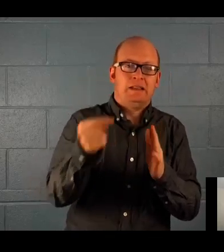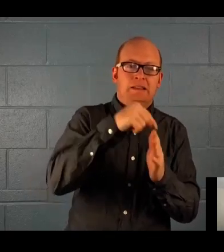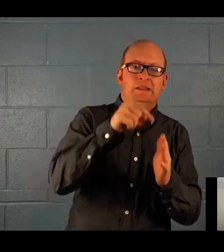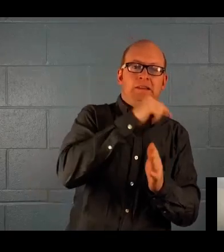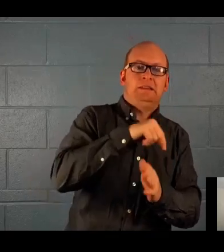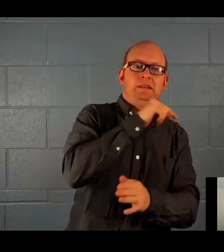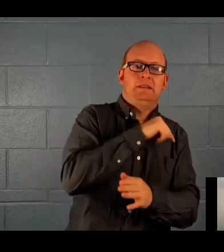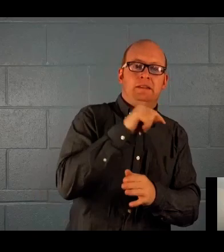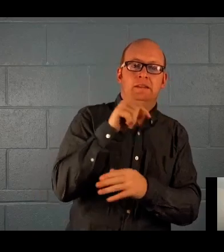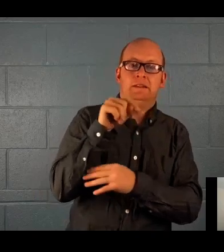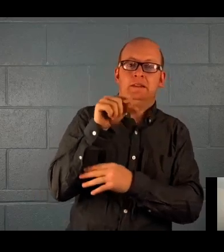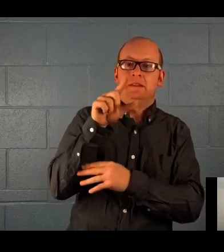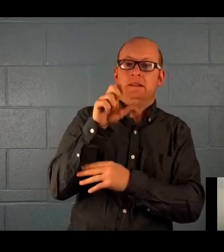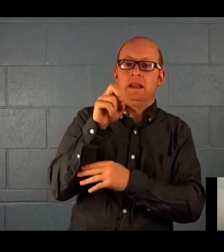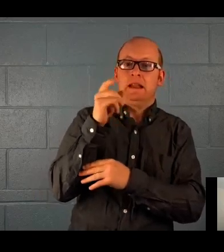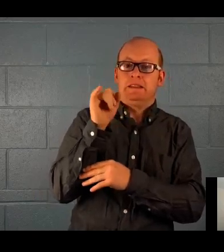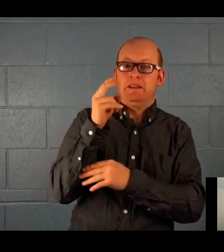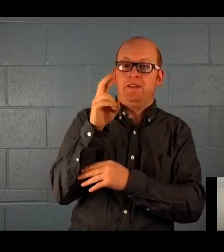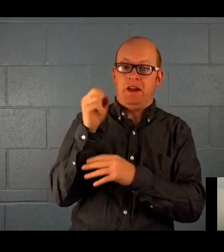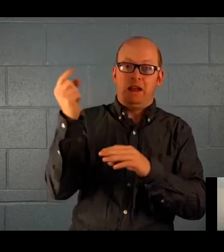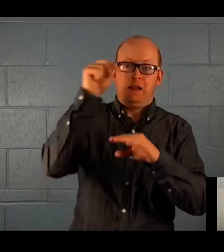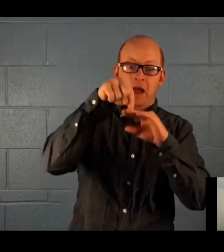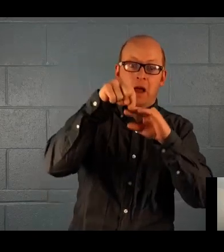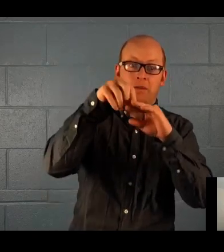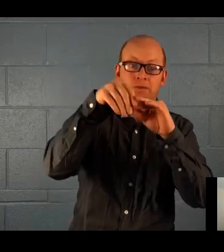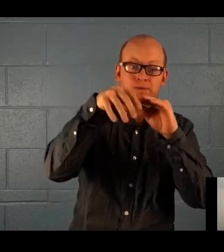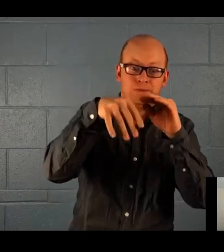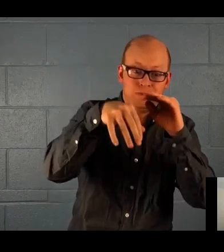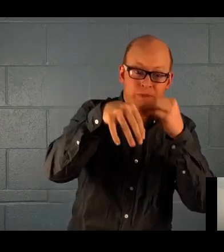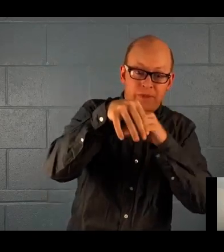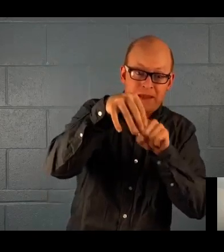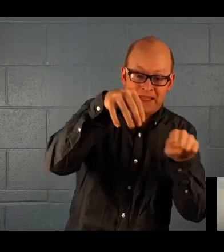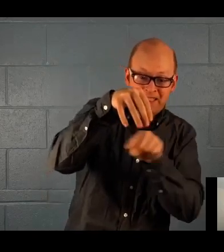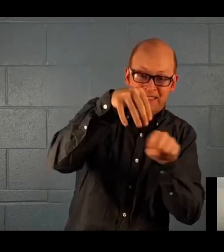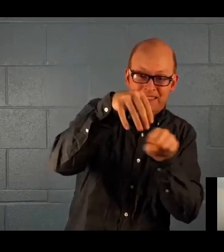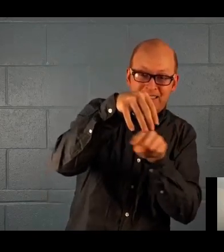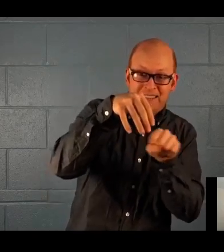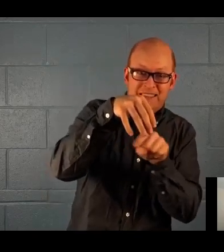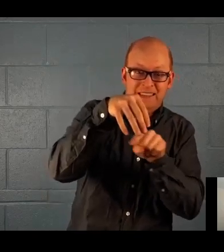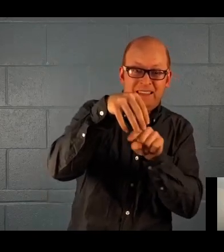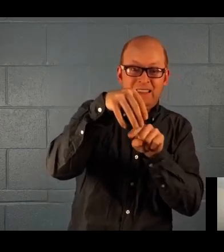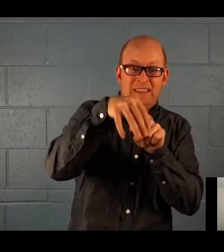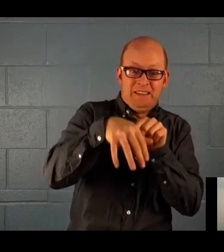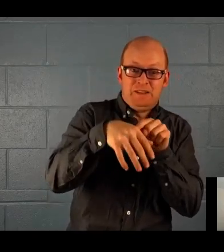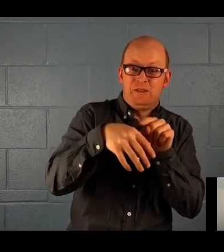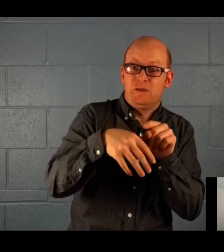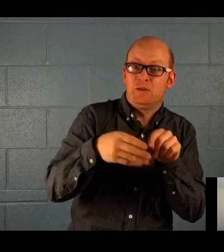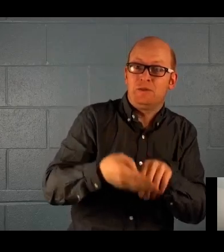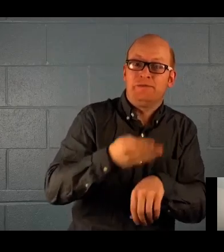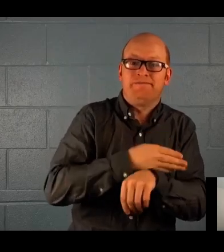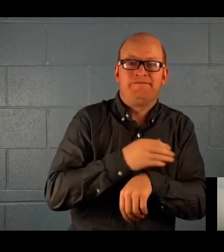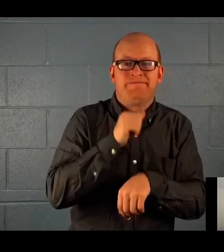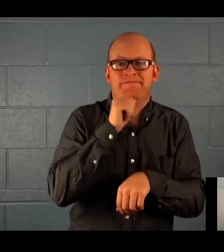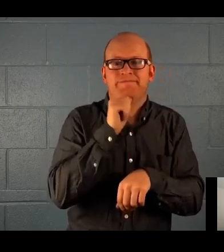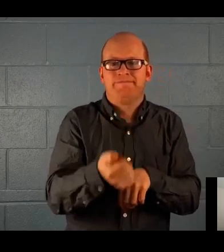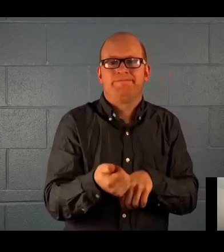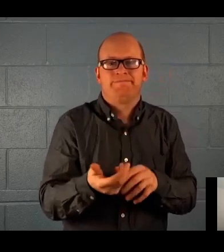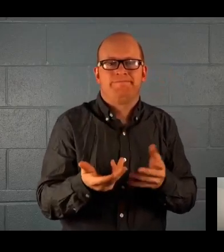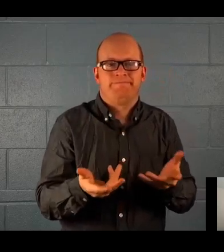there was little to no expression of the therapeutic protein in retinal photoreceptors. And if you'll remember the clinical characterization,